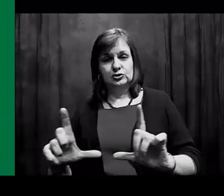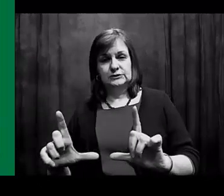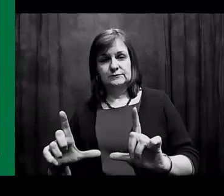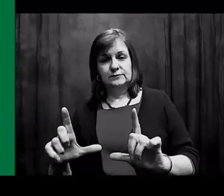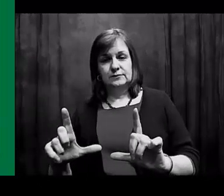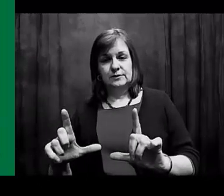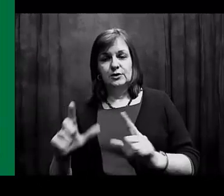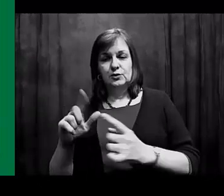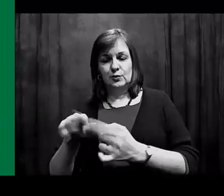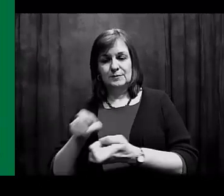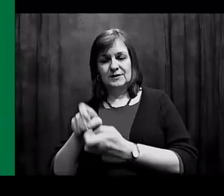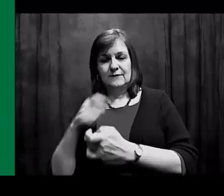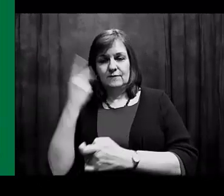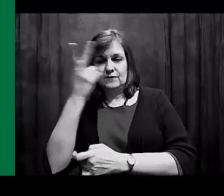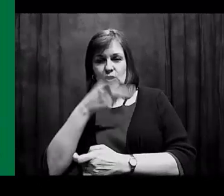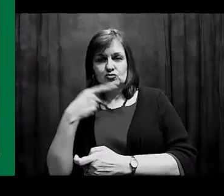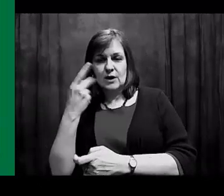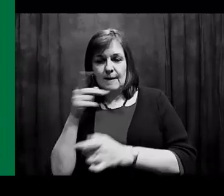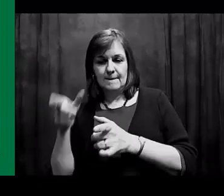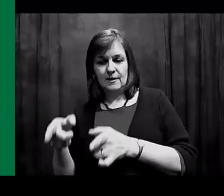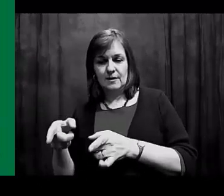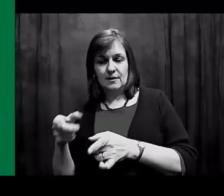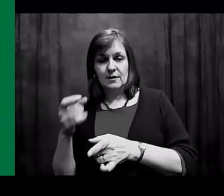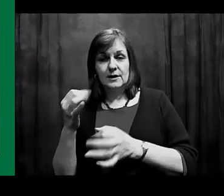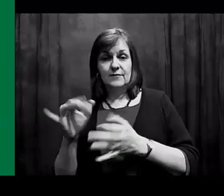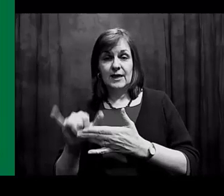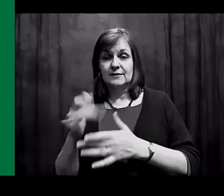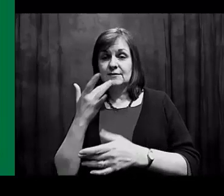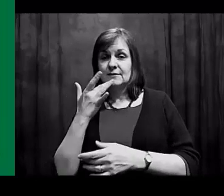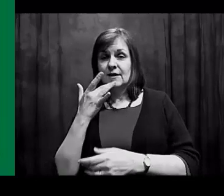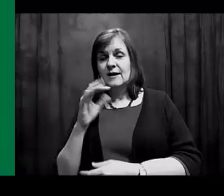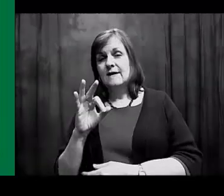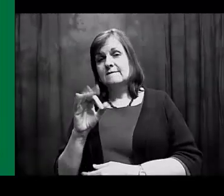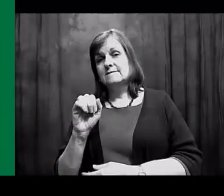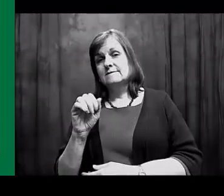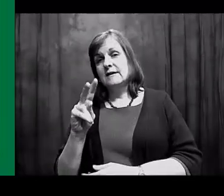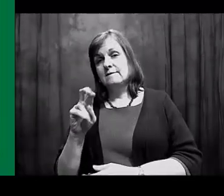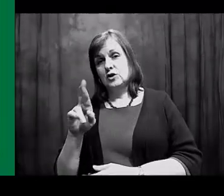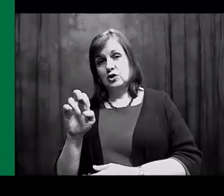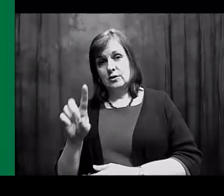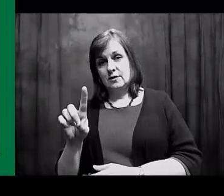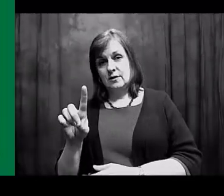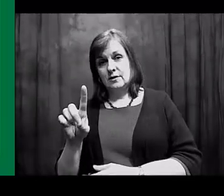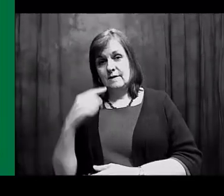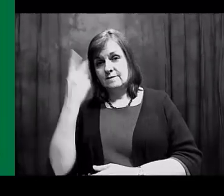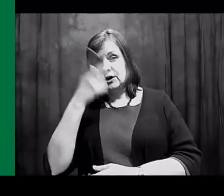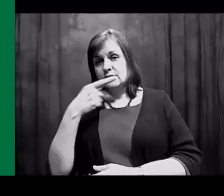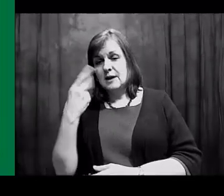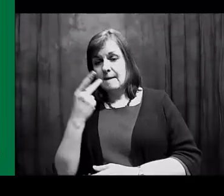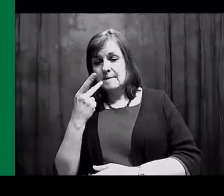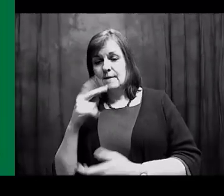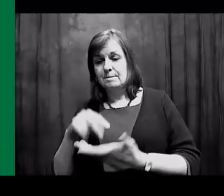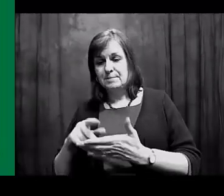towards a particular phenotype that phenotype if it's favored